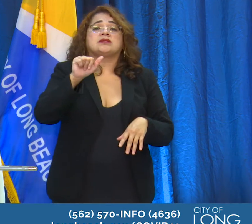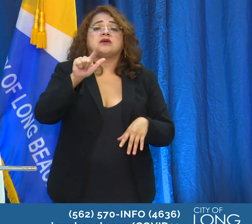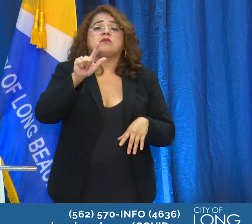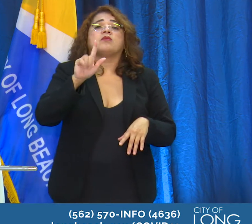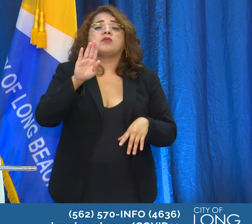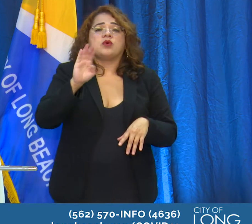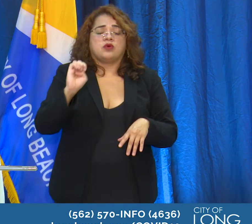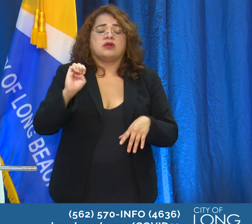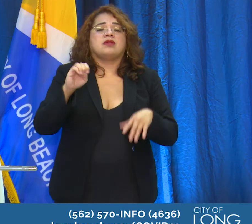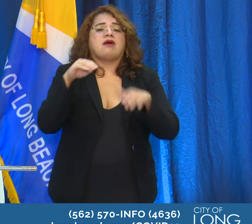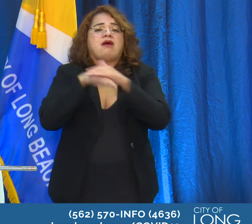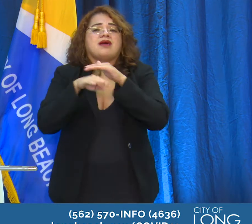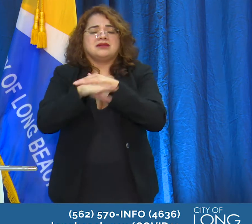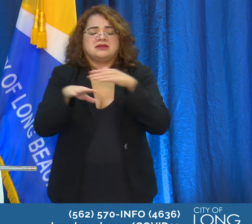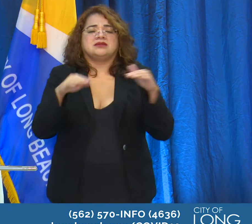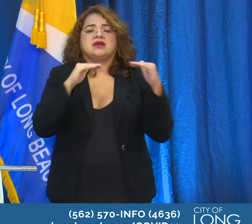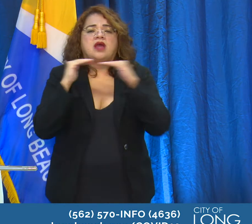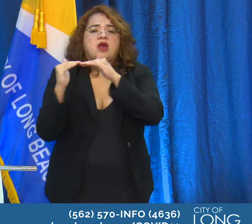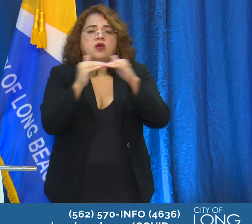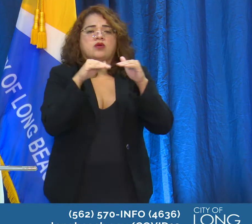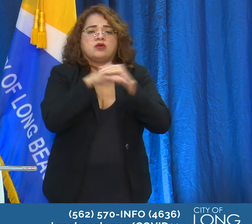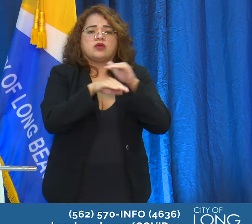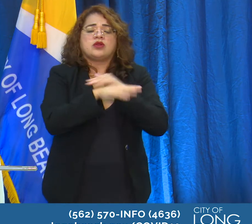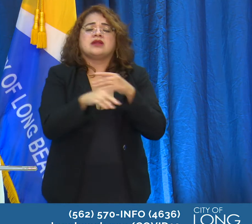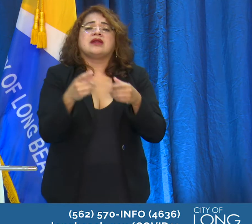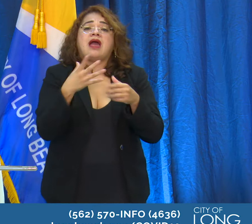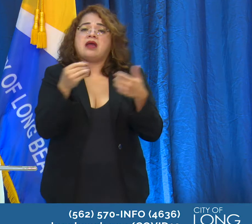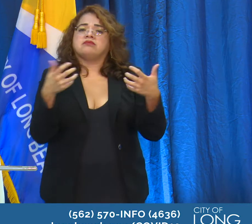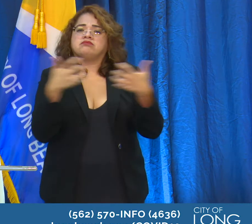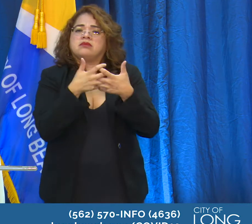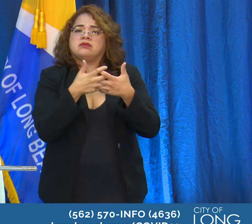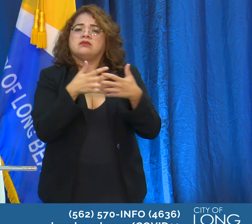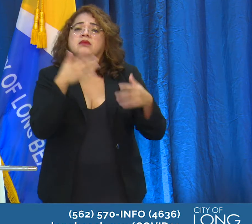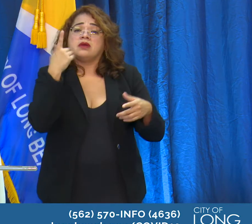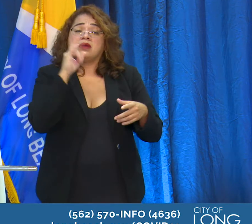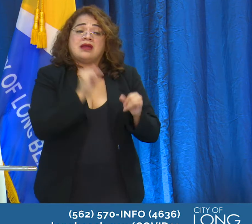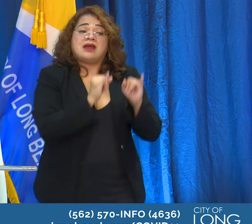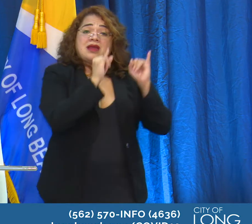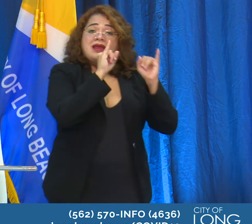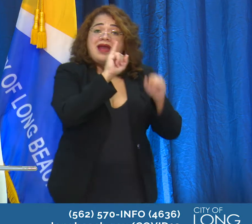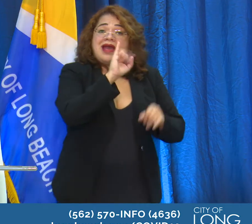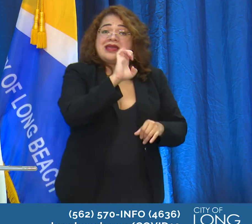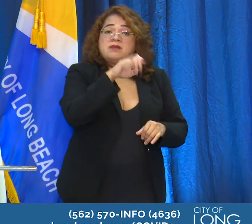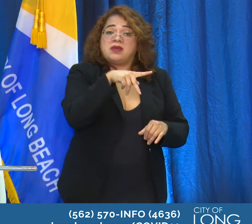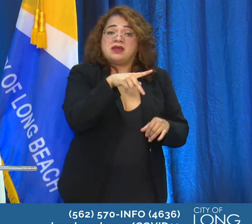This includes each school site developing a plan for updating individualized education plans, or your IEPs,